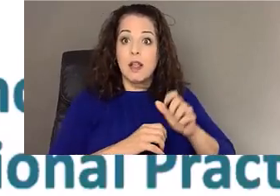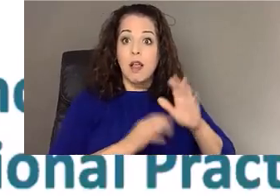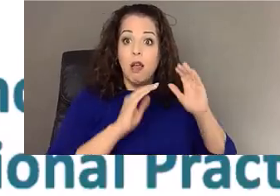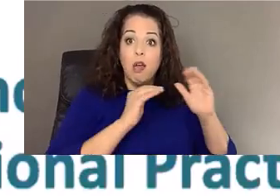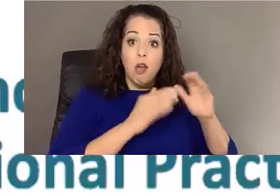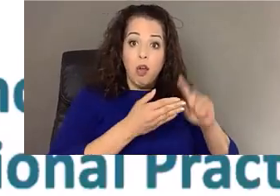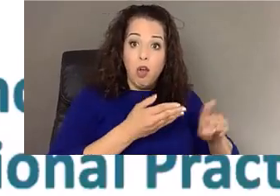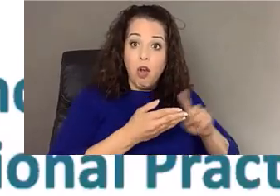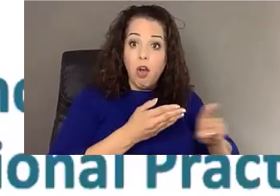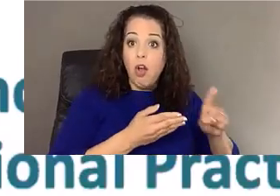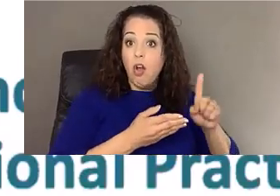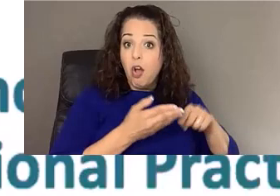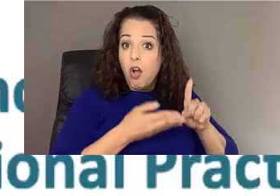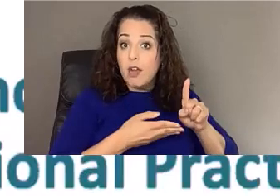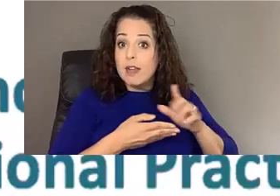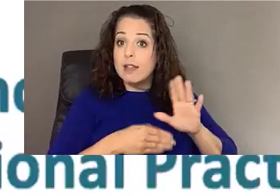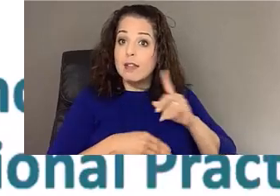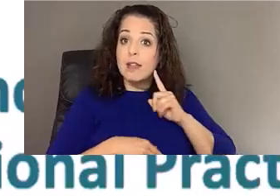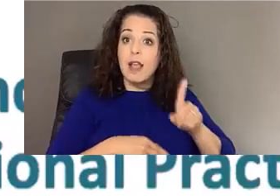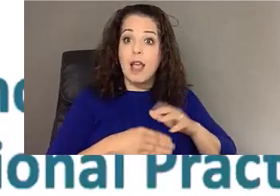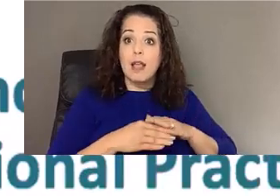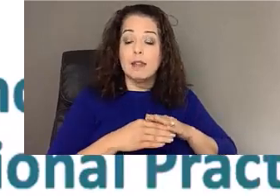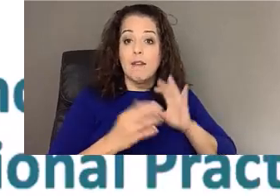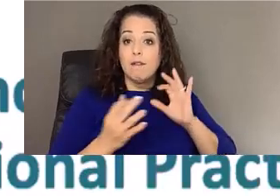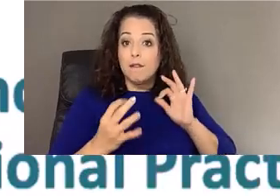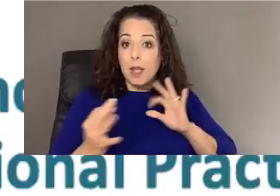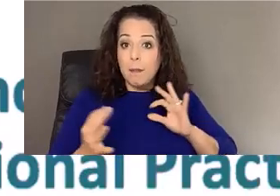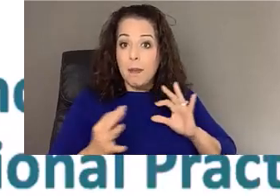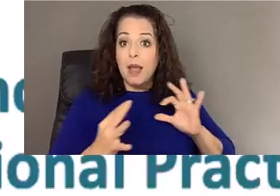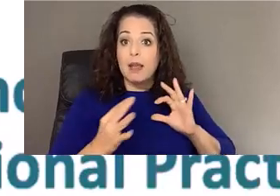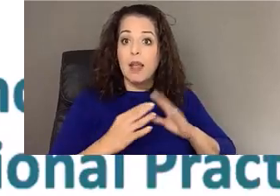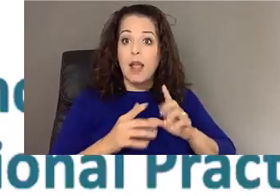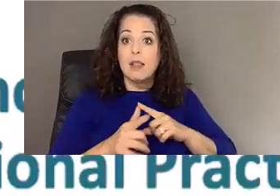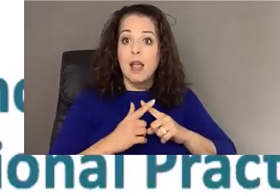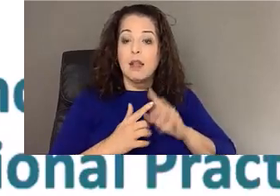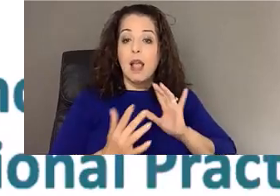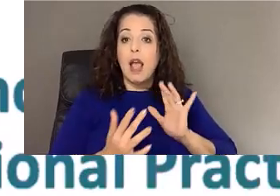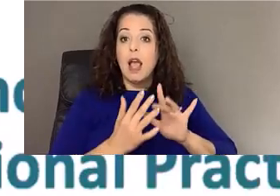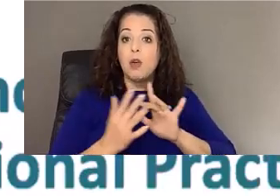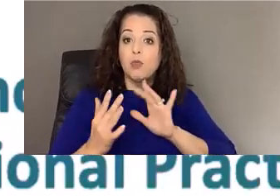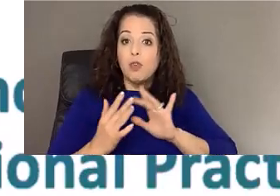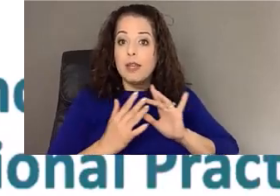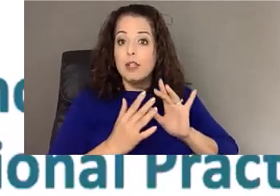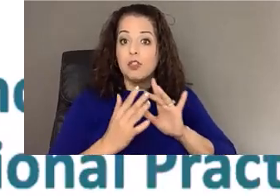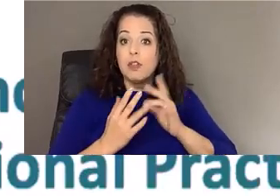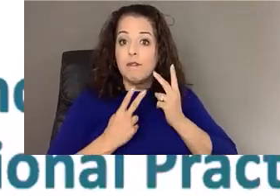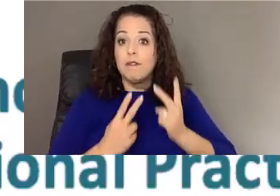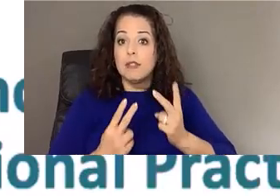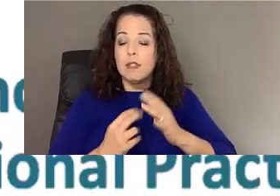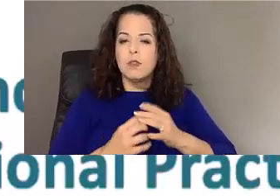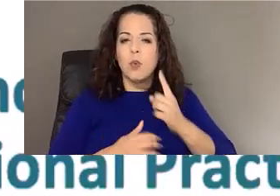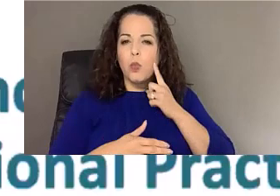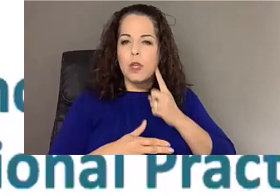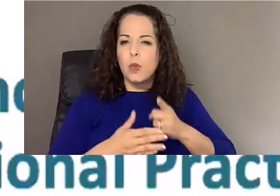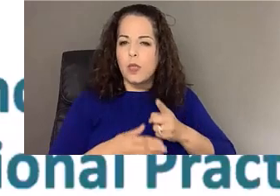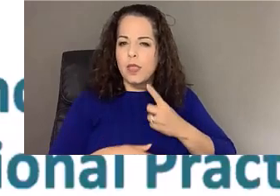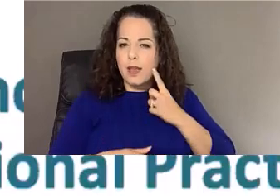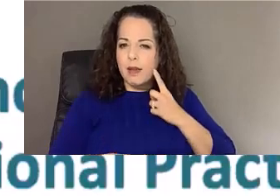So please just in your opinion, what the most effective type of knowledge translation intervention?